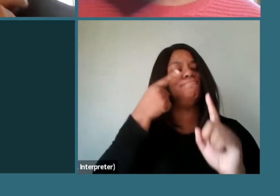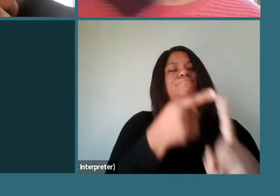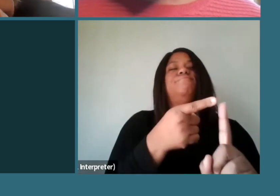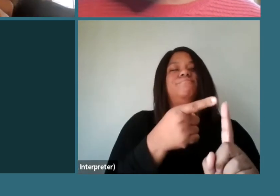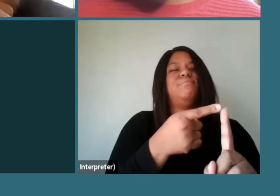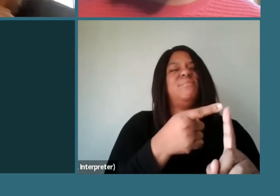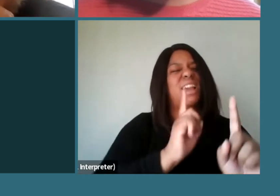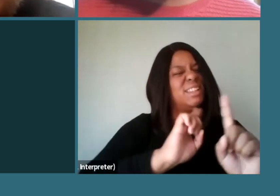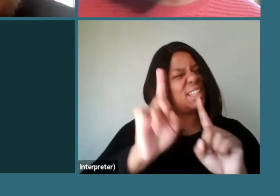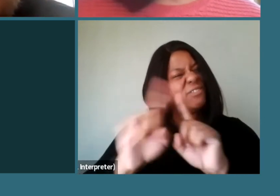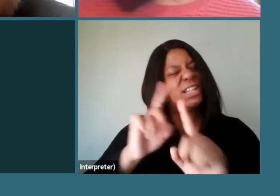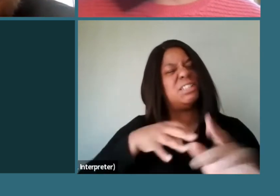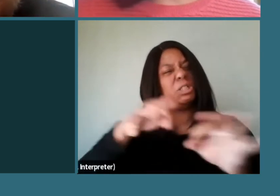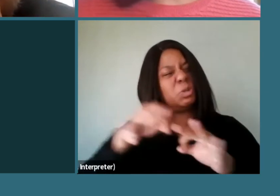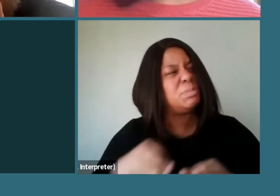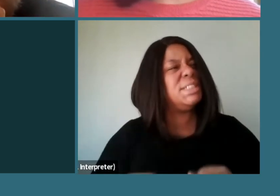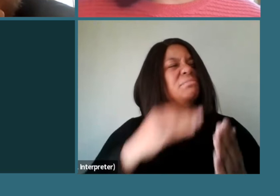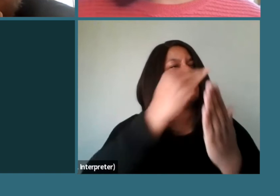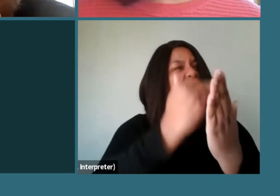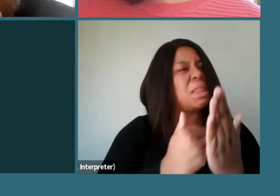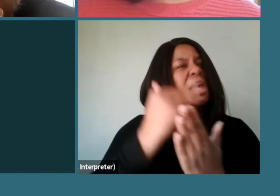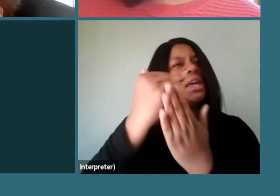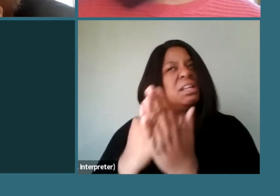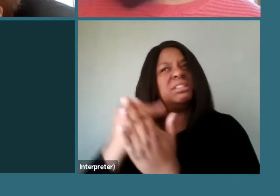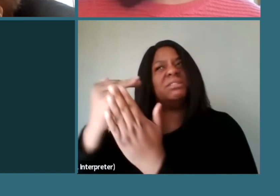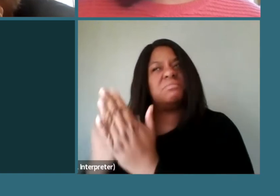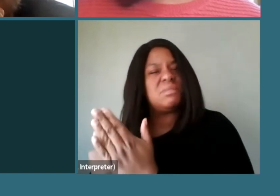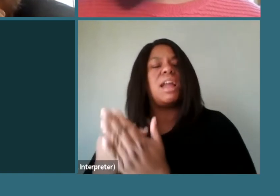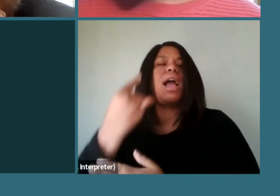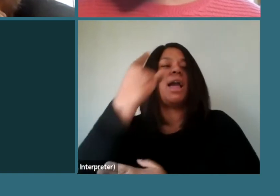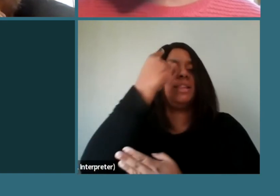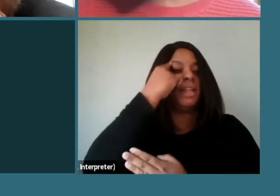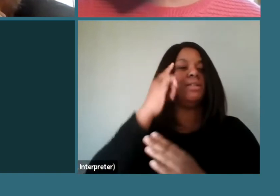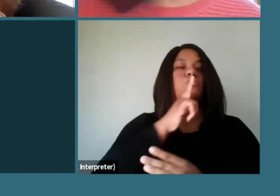descriptions and lists, I think there was, like, really great word choices.